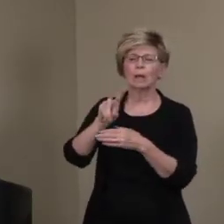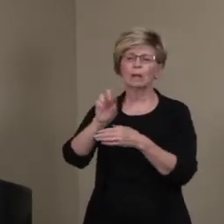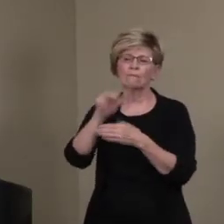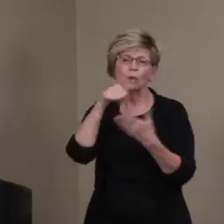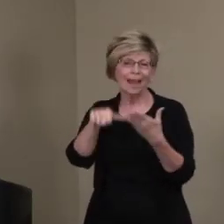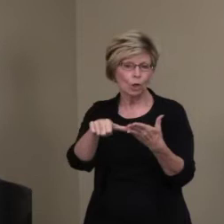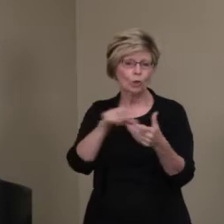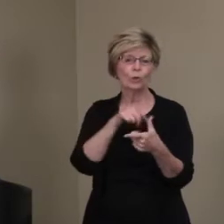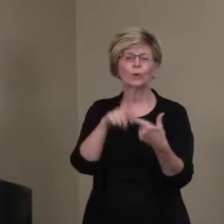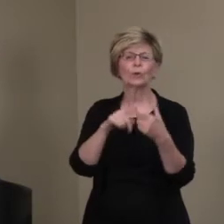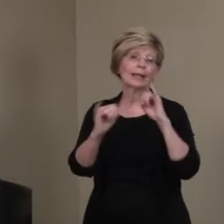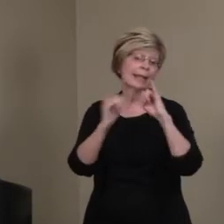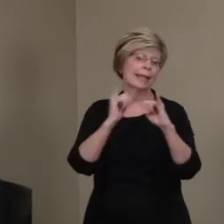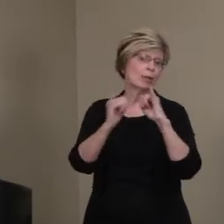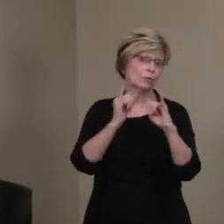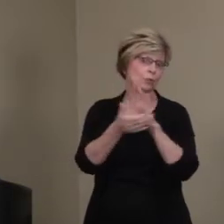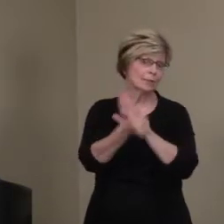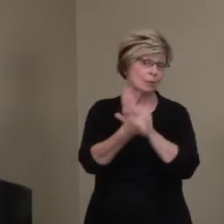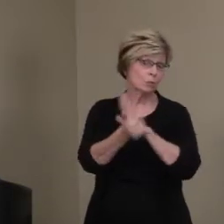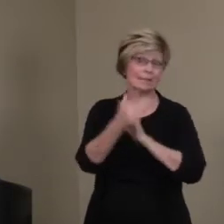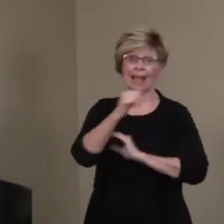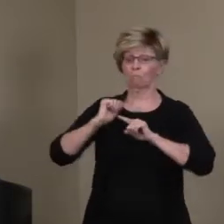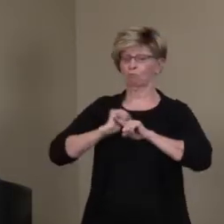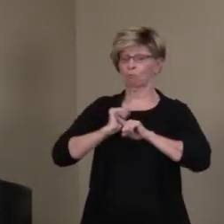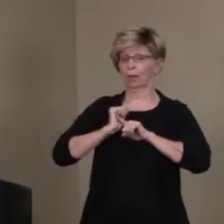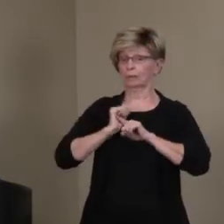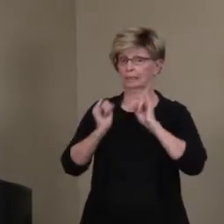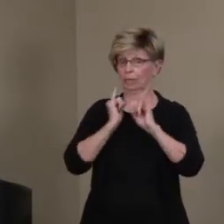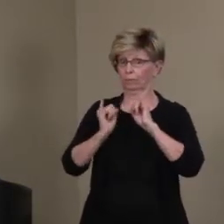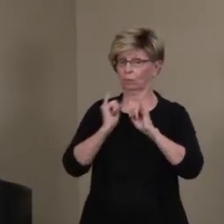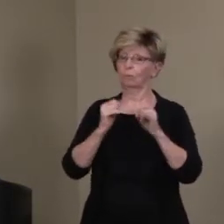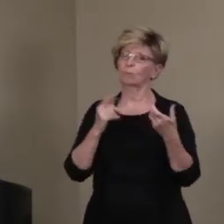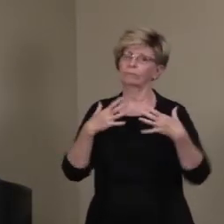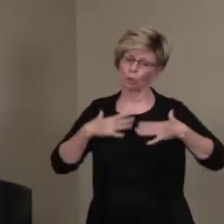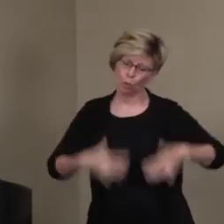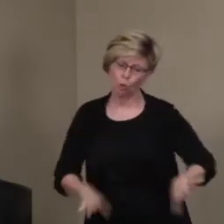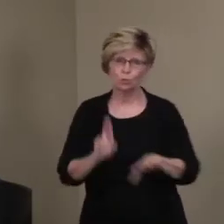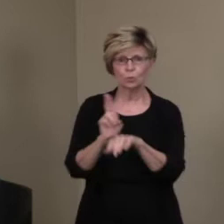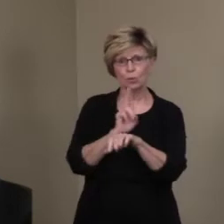cover letters can provide interviewing skills and mock interview skills where